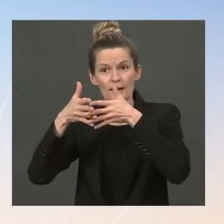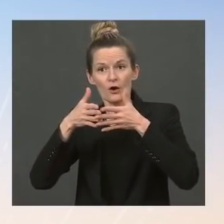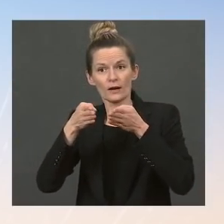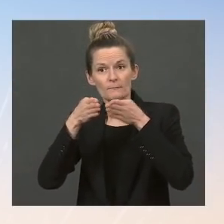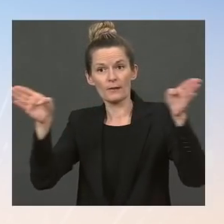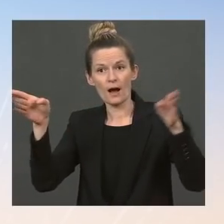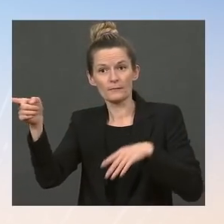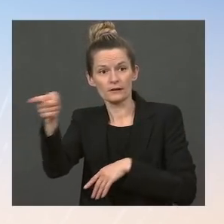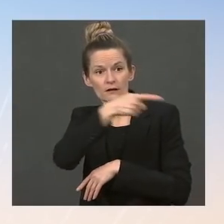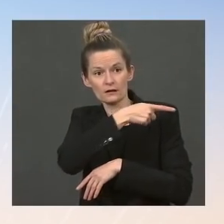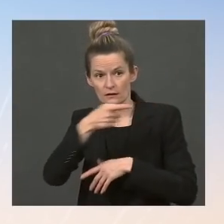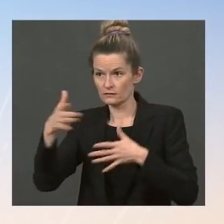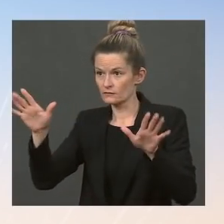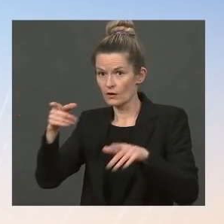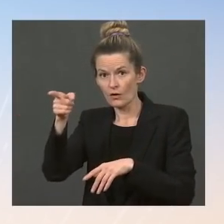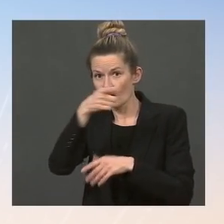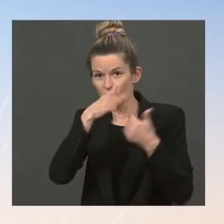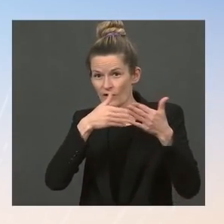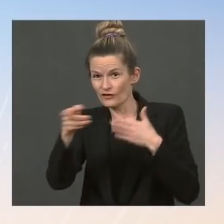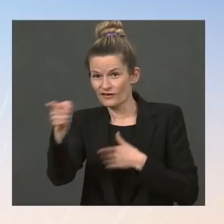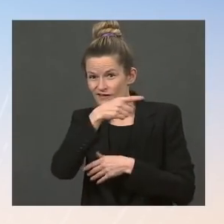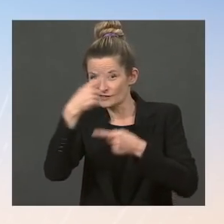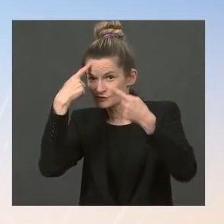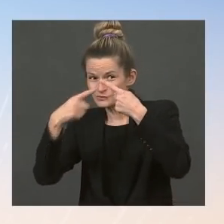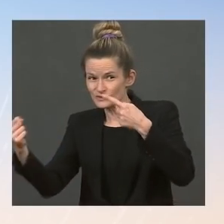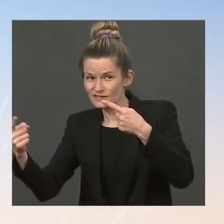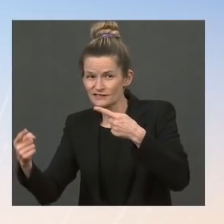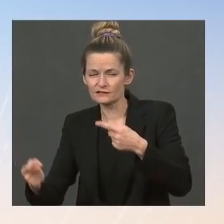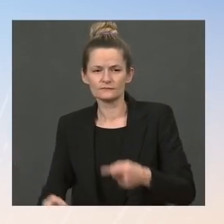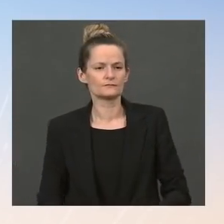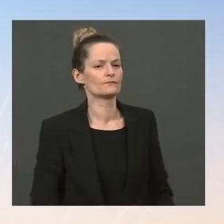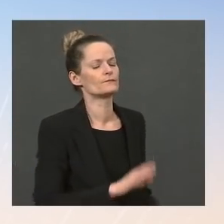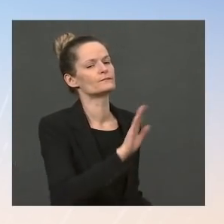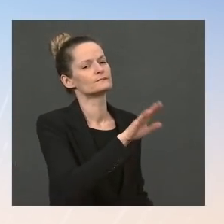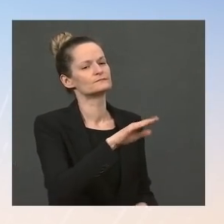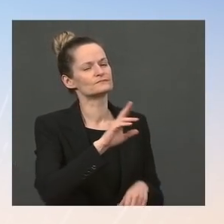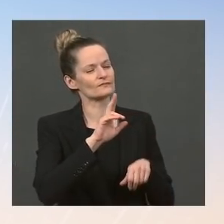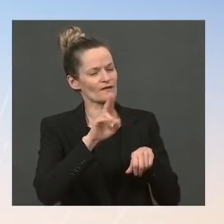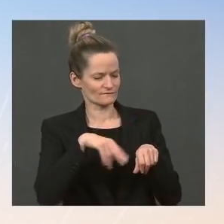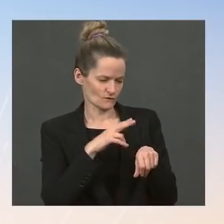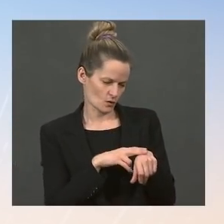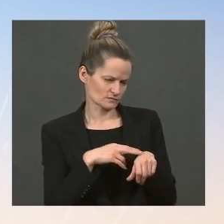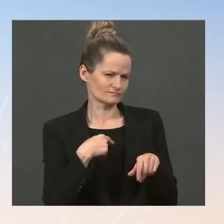a range of viewpoints, but we really rely on the people who are leading our health and medical agencies.